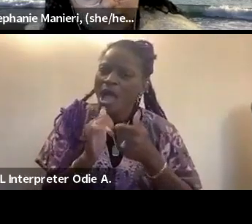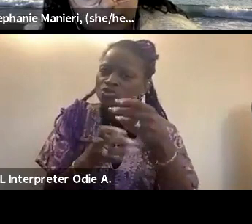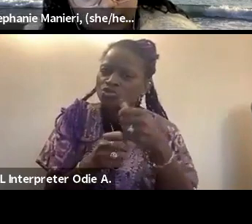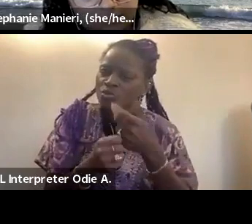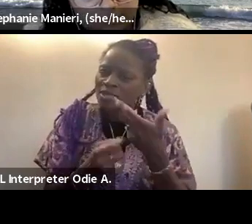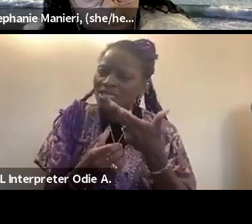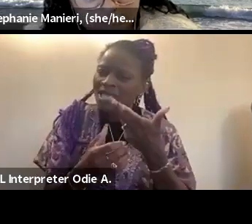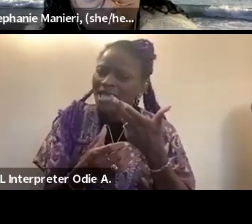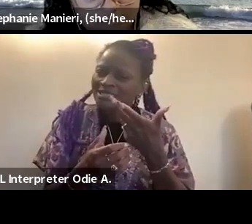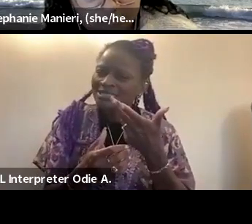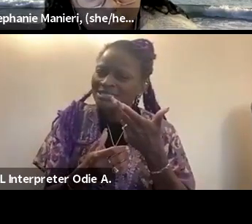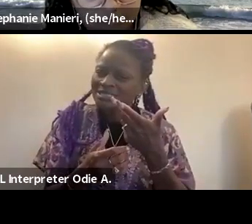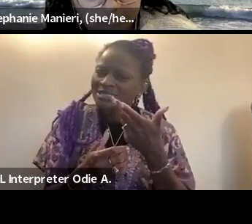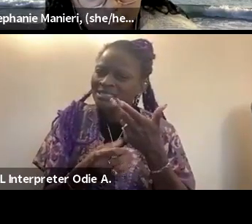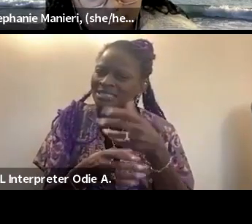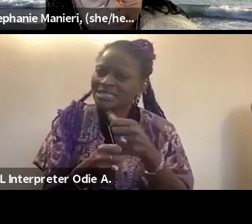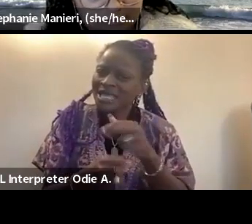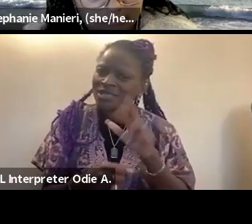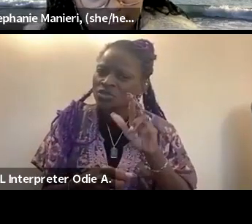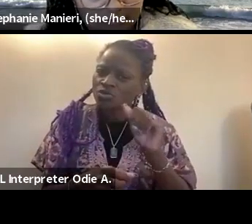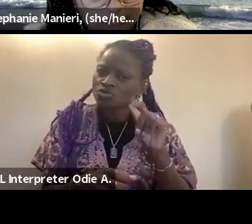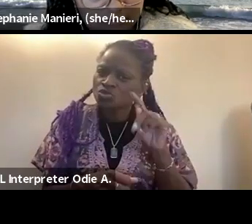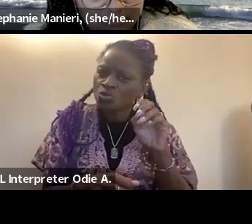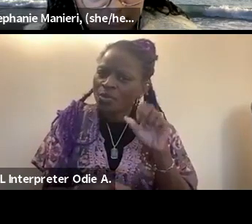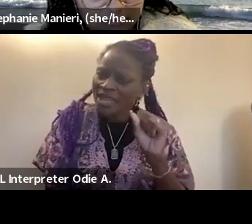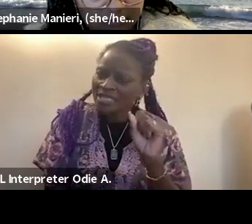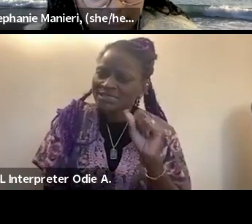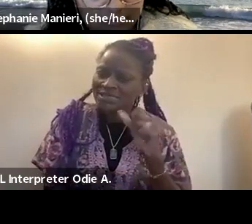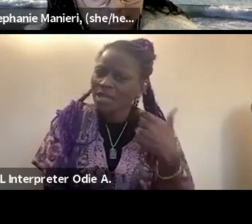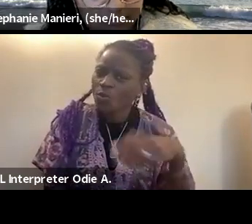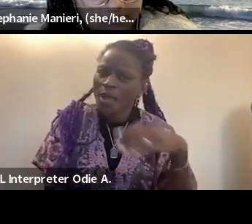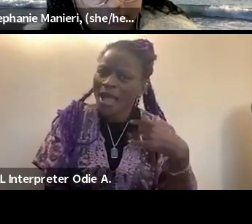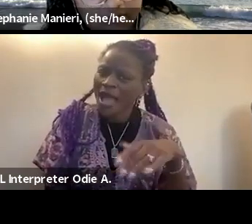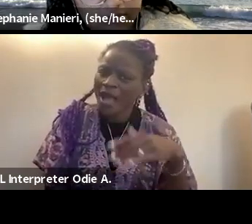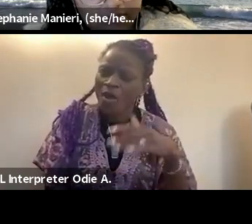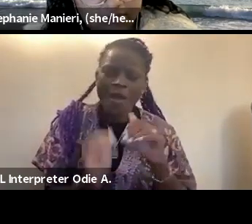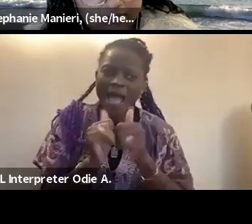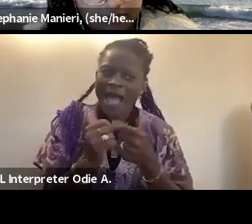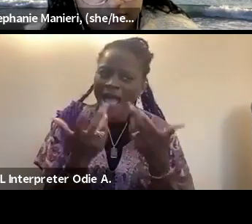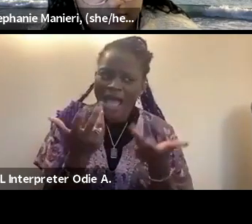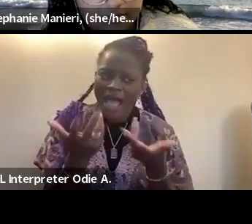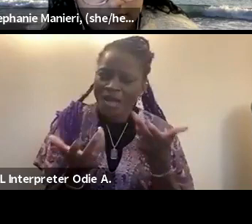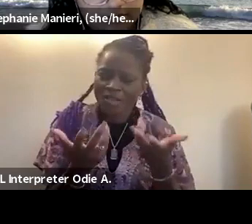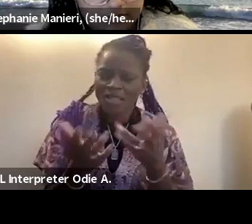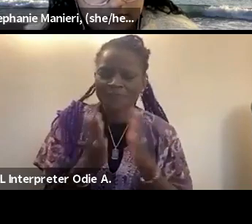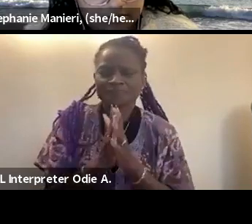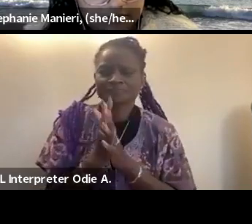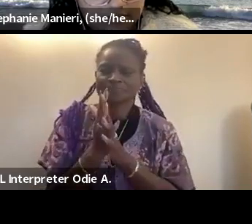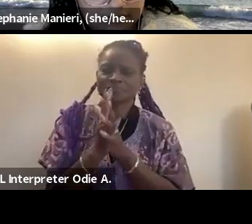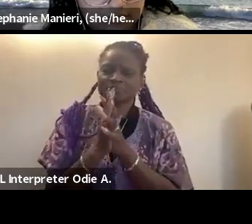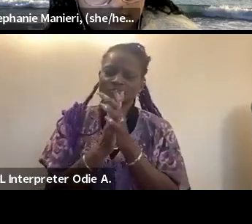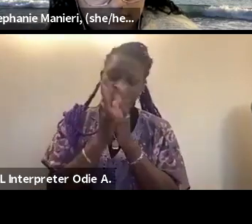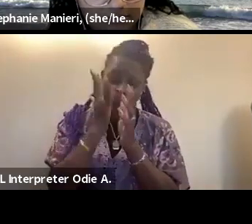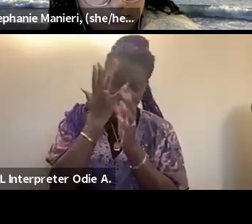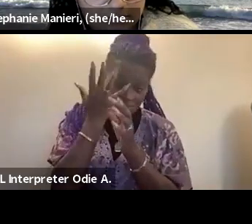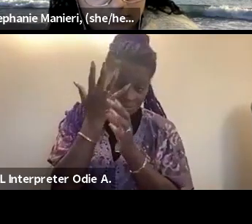among some of the agencies that have lower rates trying to get those up? Yeah. Martin, thanks for the question.